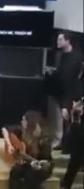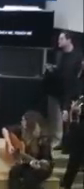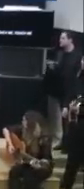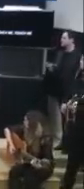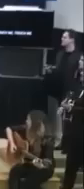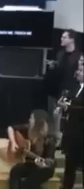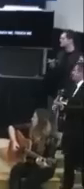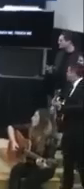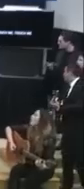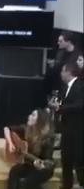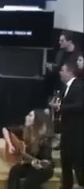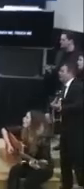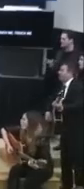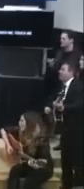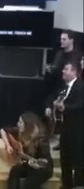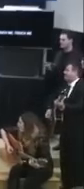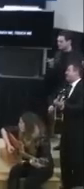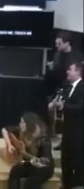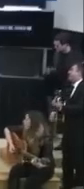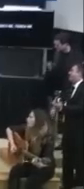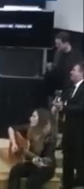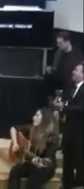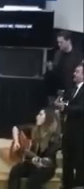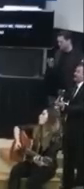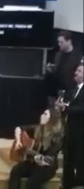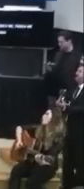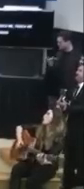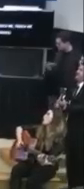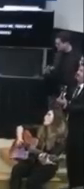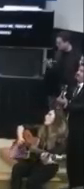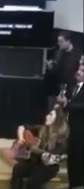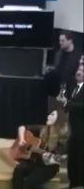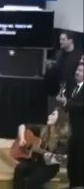Oh, oh, oh, oh